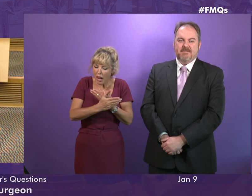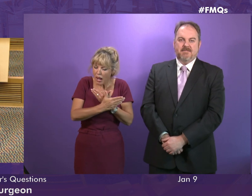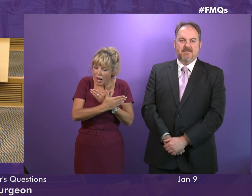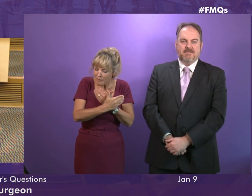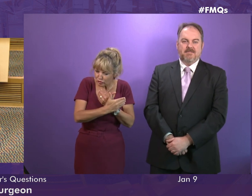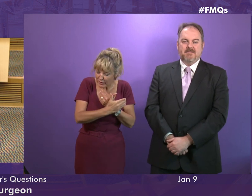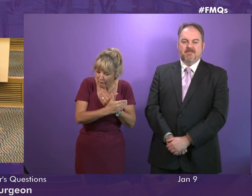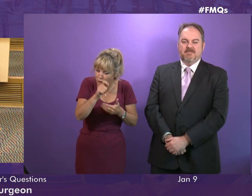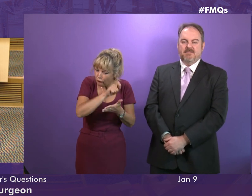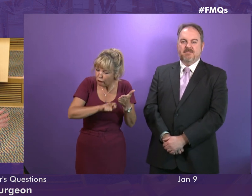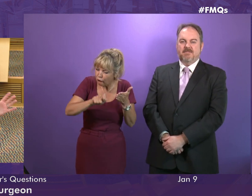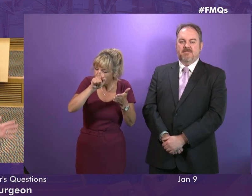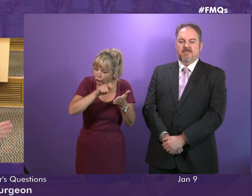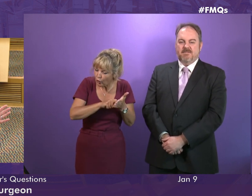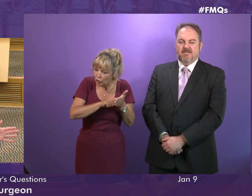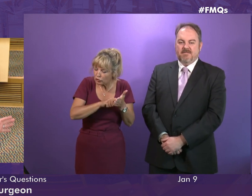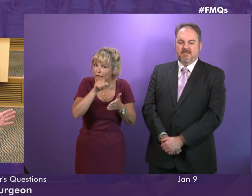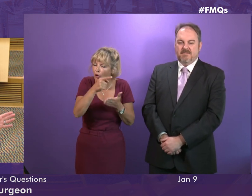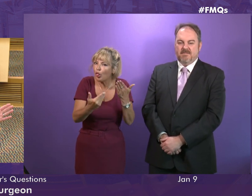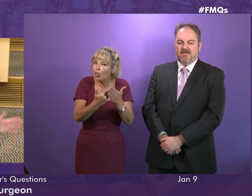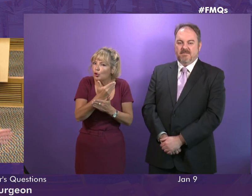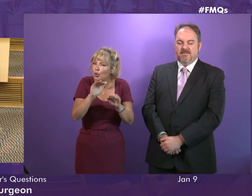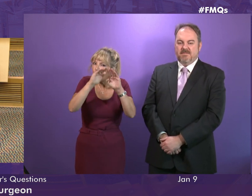voted for the Climate Change (Emissions Reduction Targets) (Scotland) Bill a matter of weeks